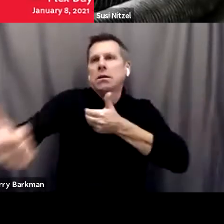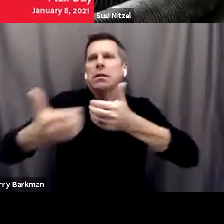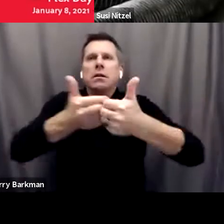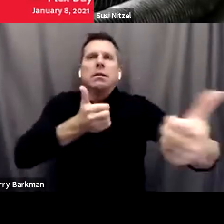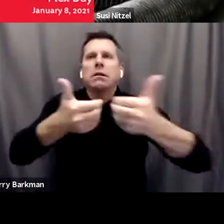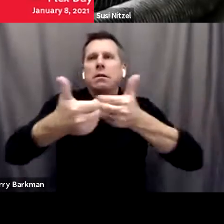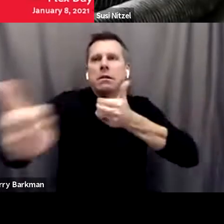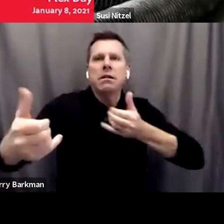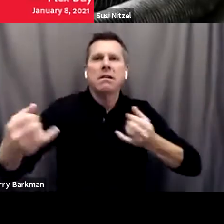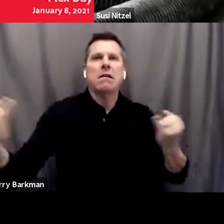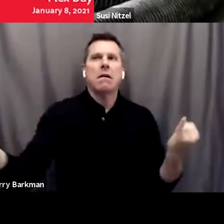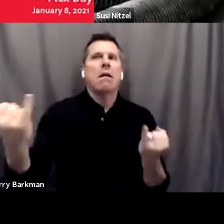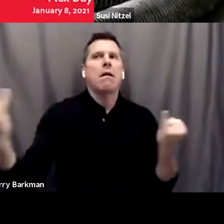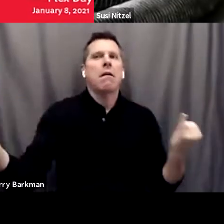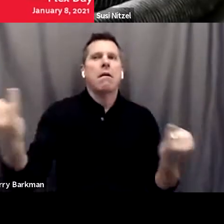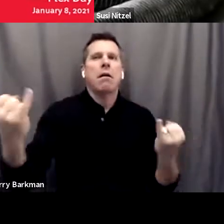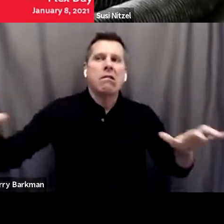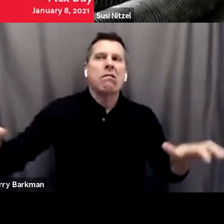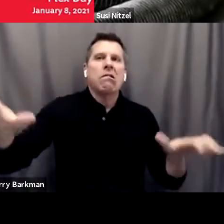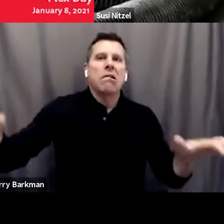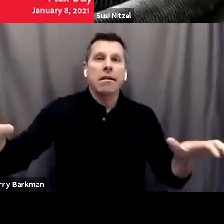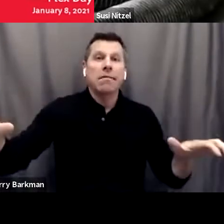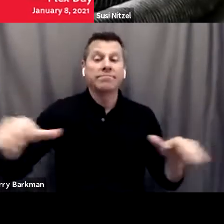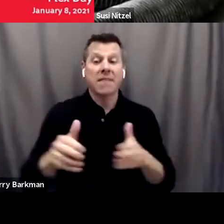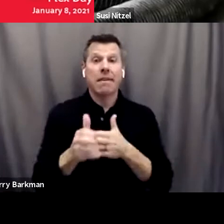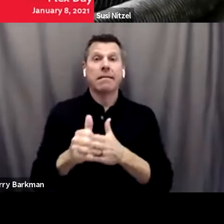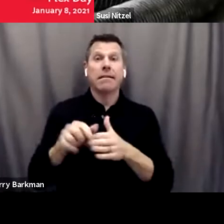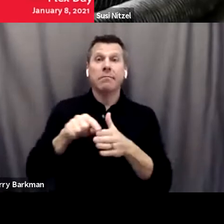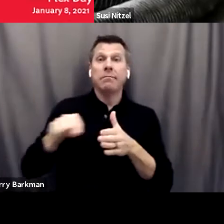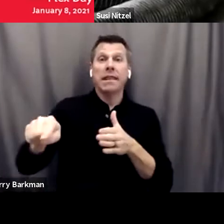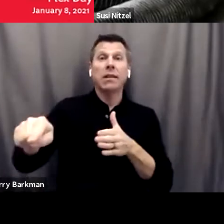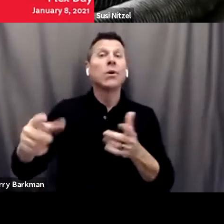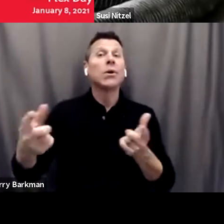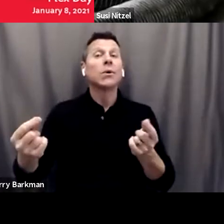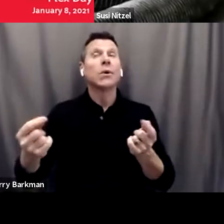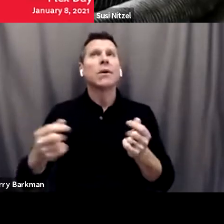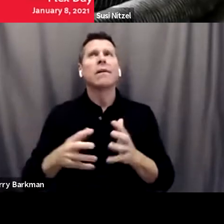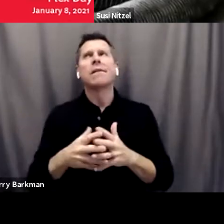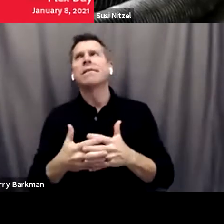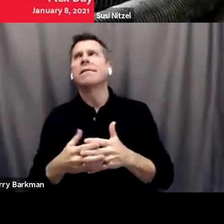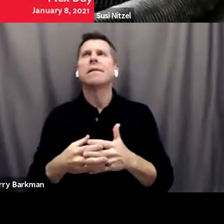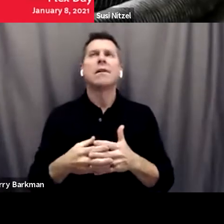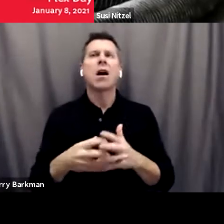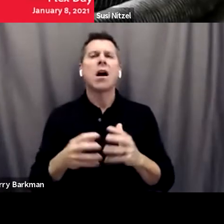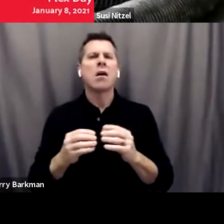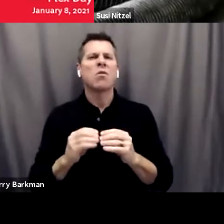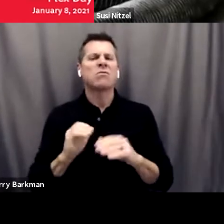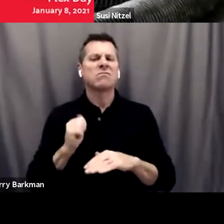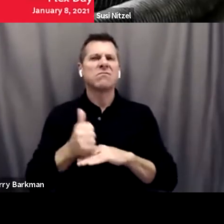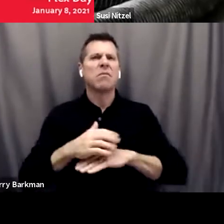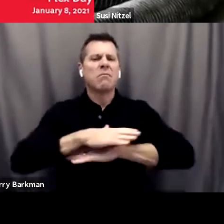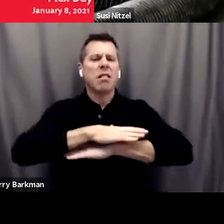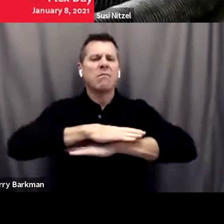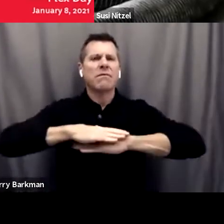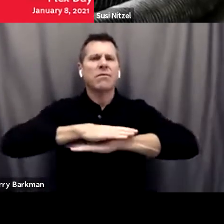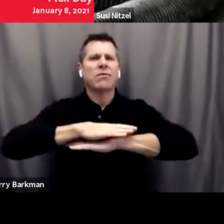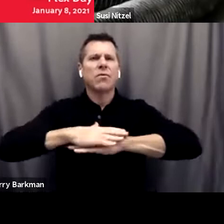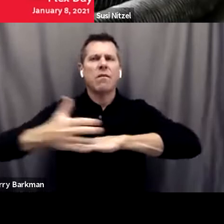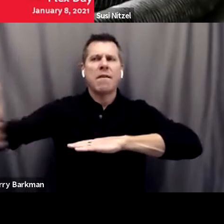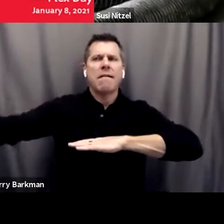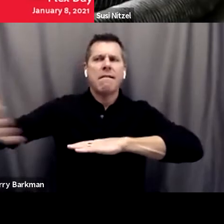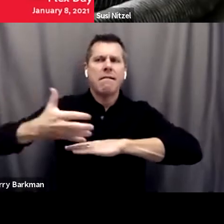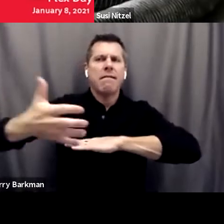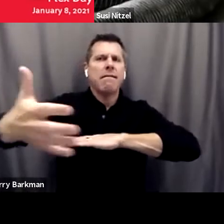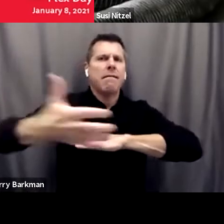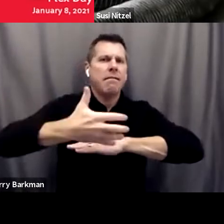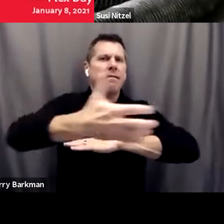what they needed to do. And guided pathway really, really sets a platform for us to collaborate even deeper, but also to create